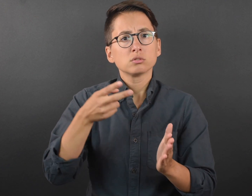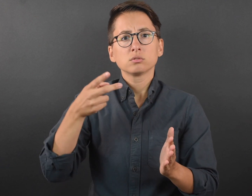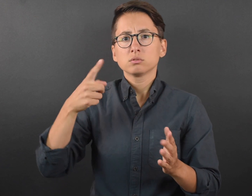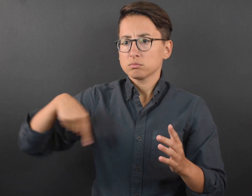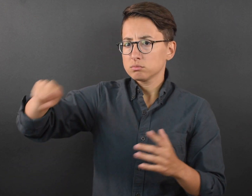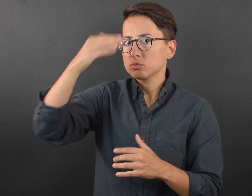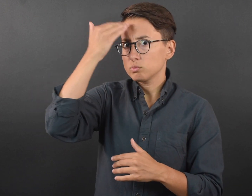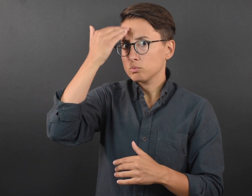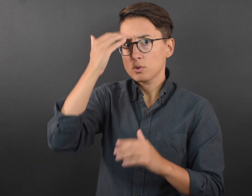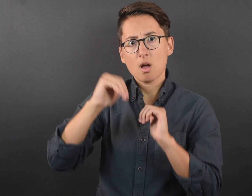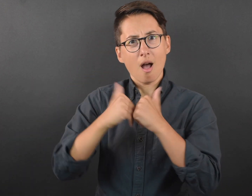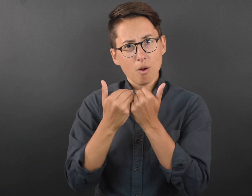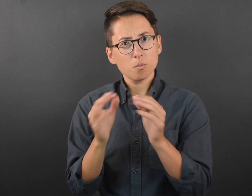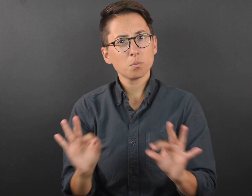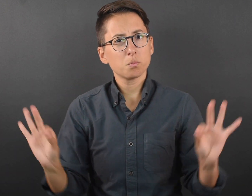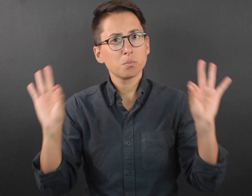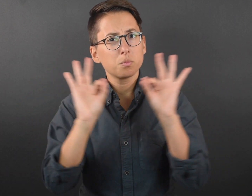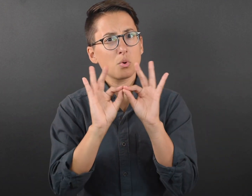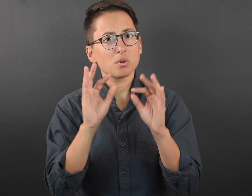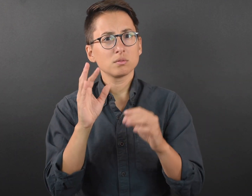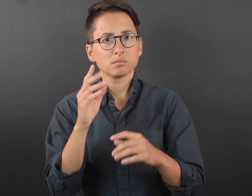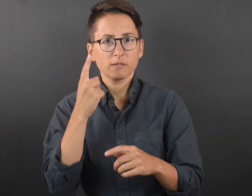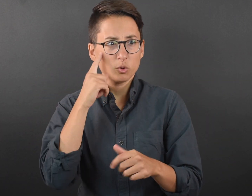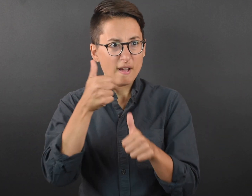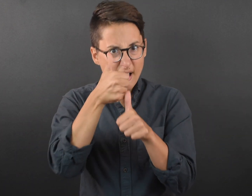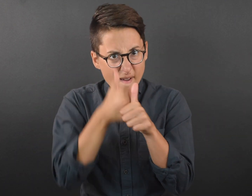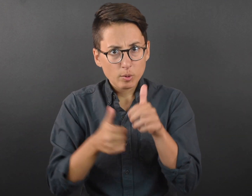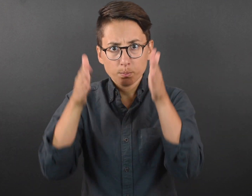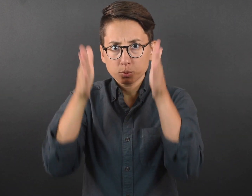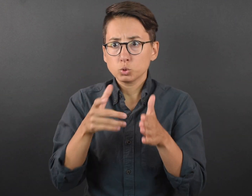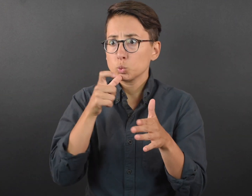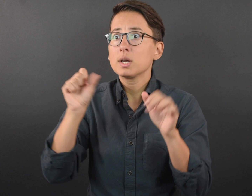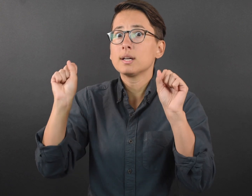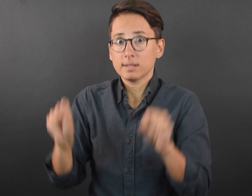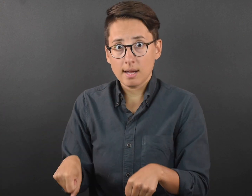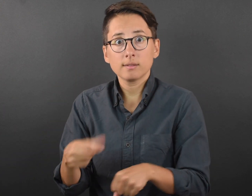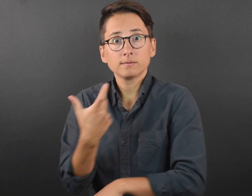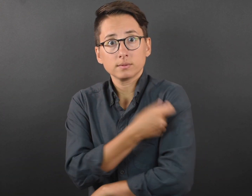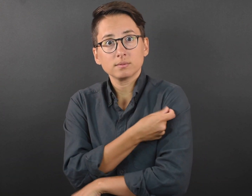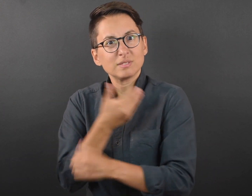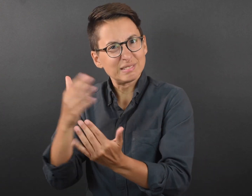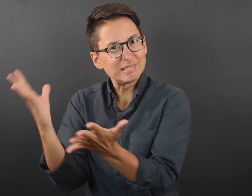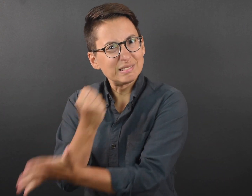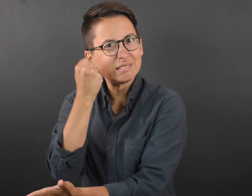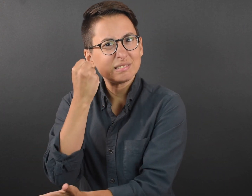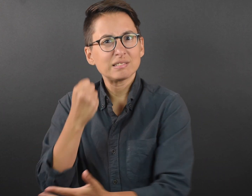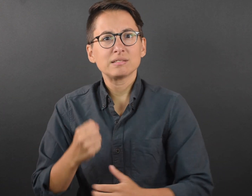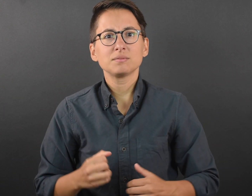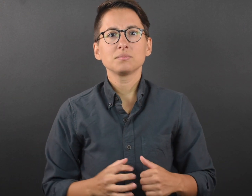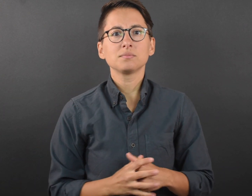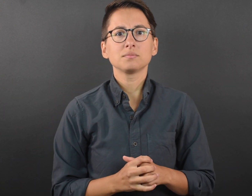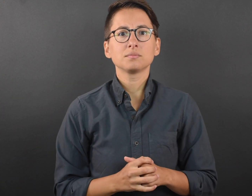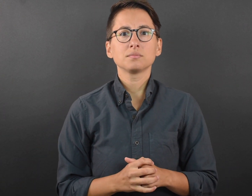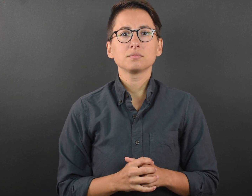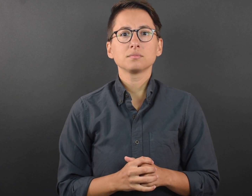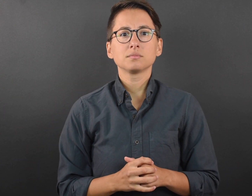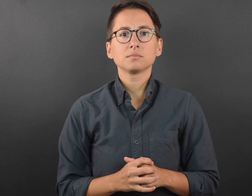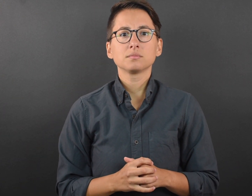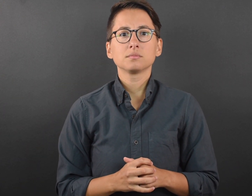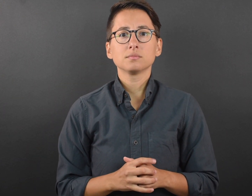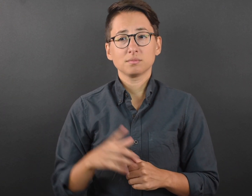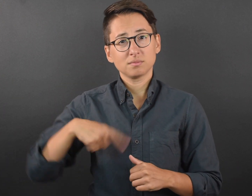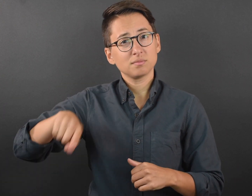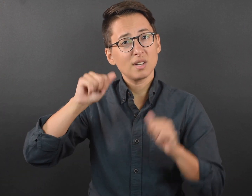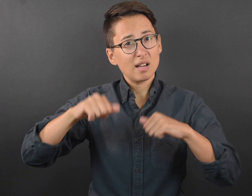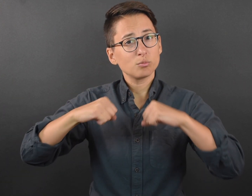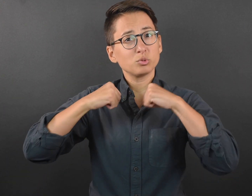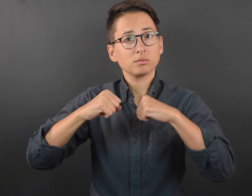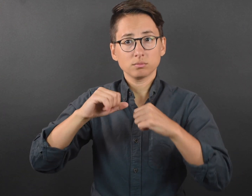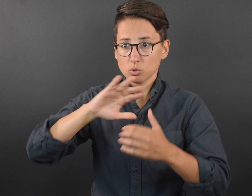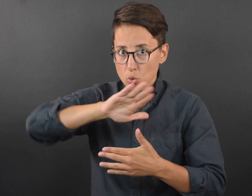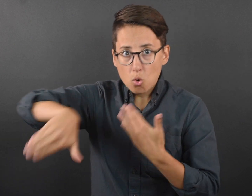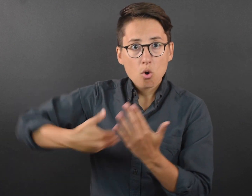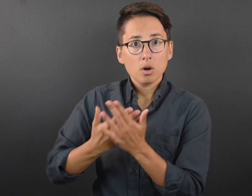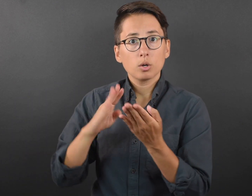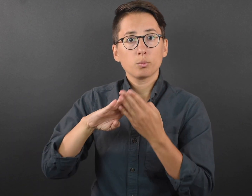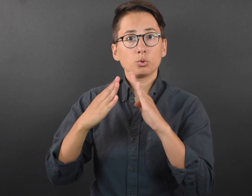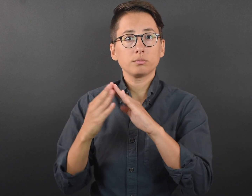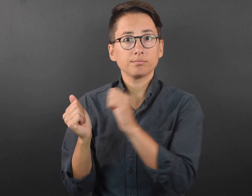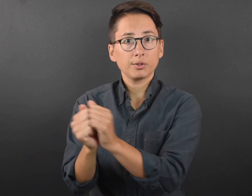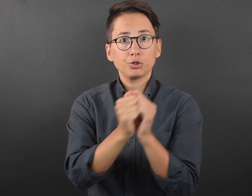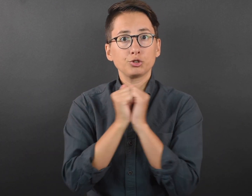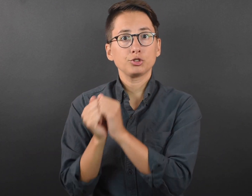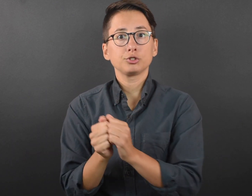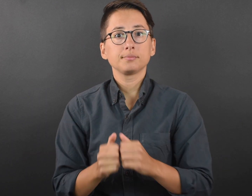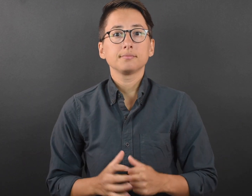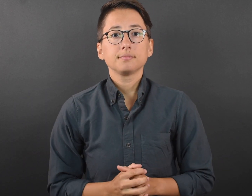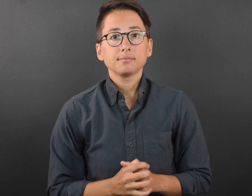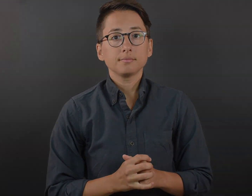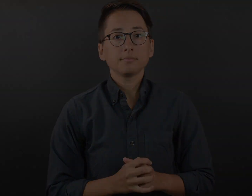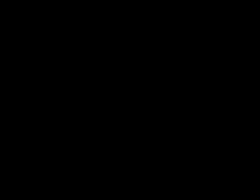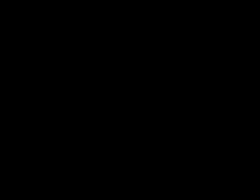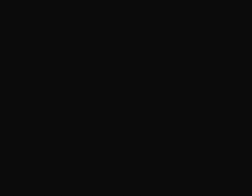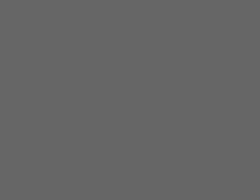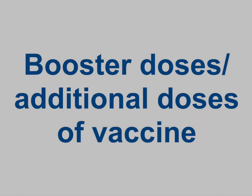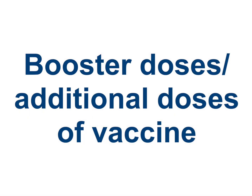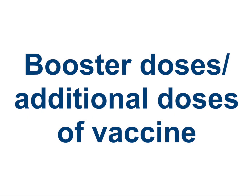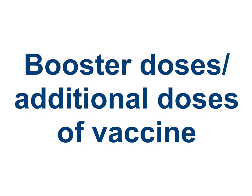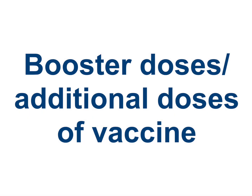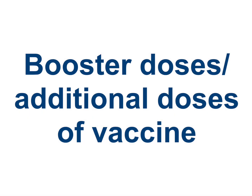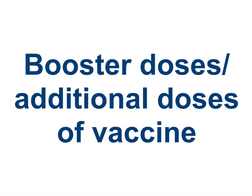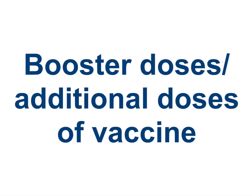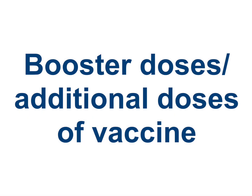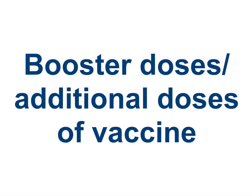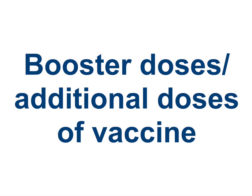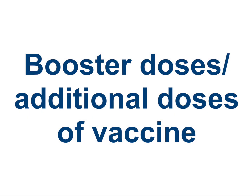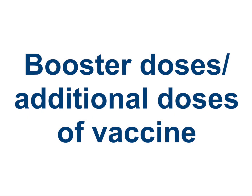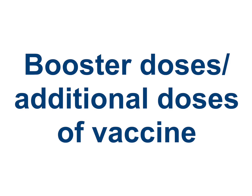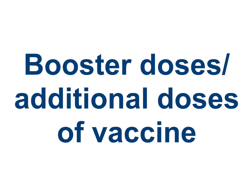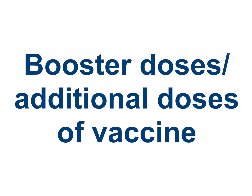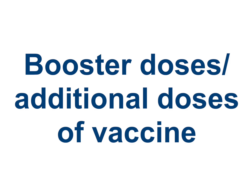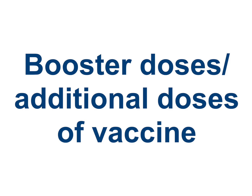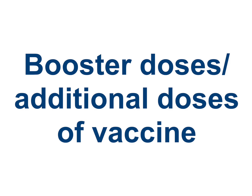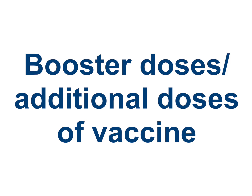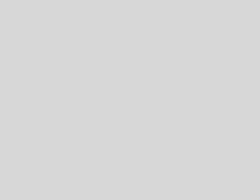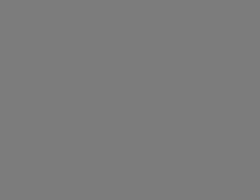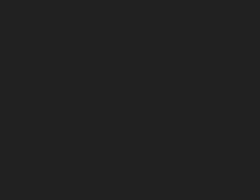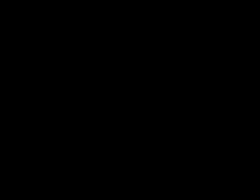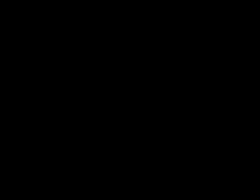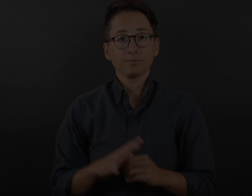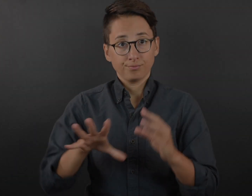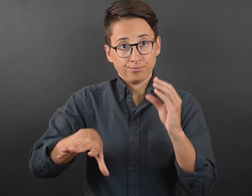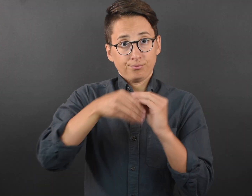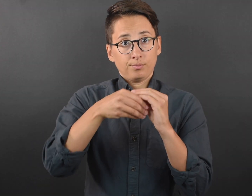why it’s so important for every eligible person to get vaccinated to protect our entire community.